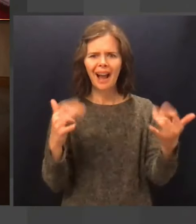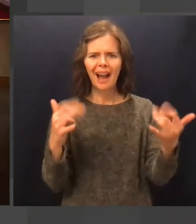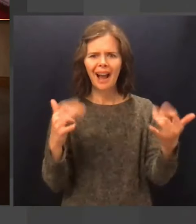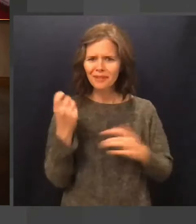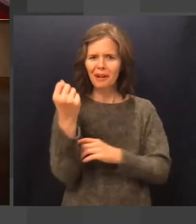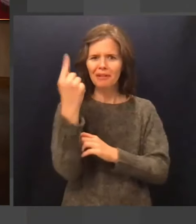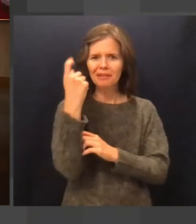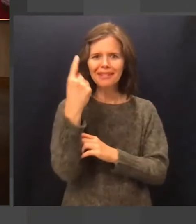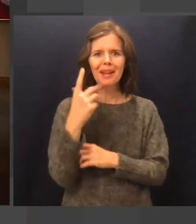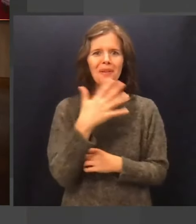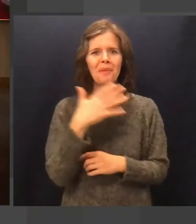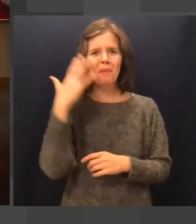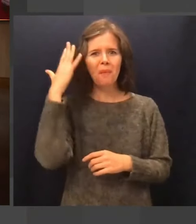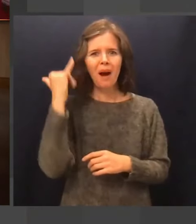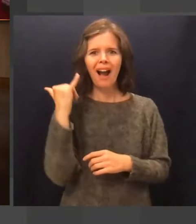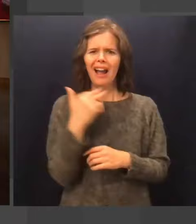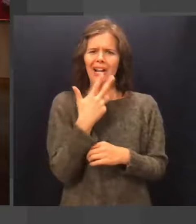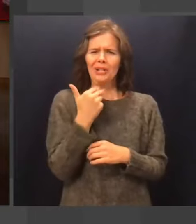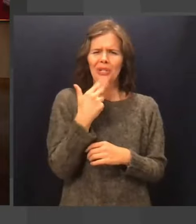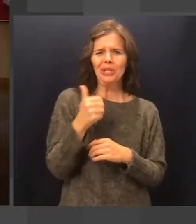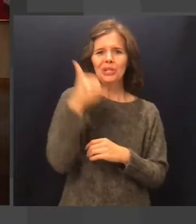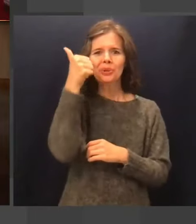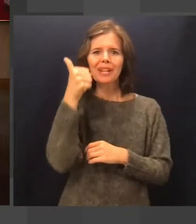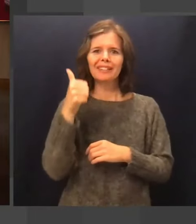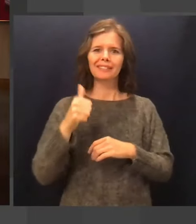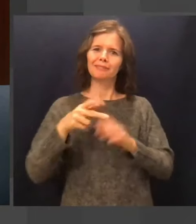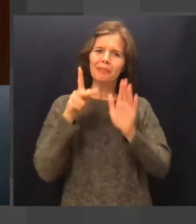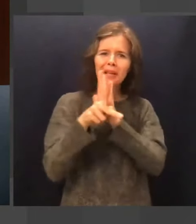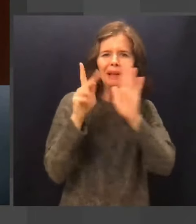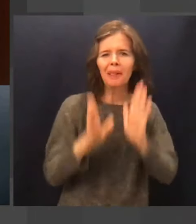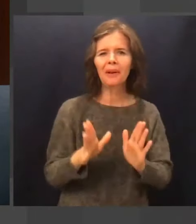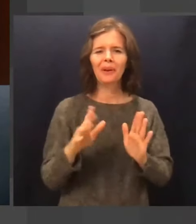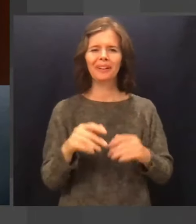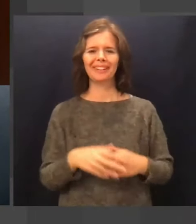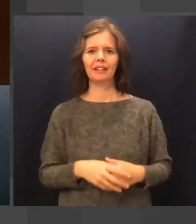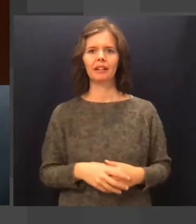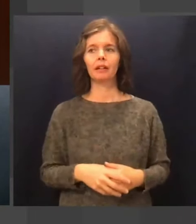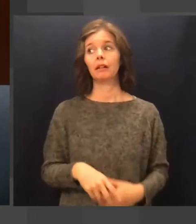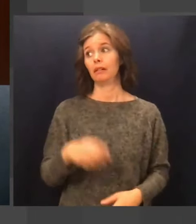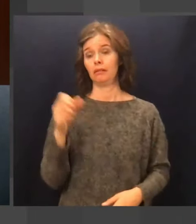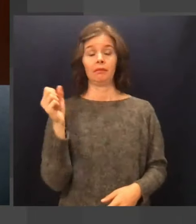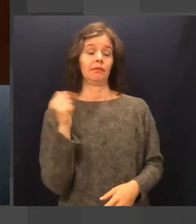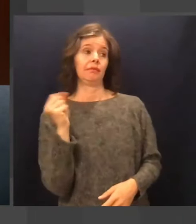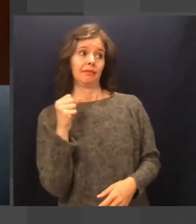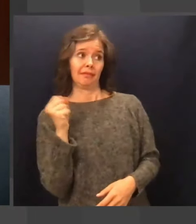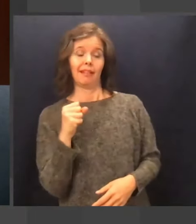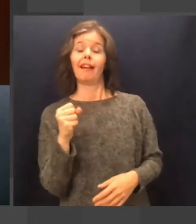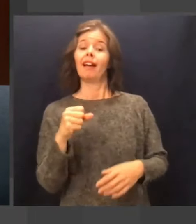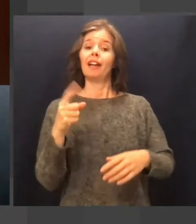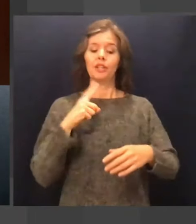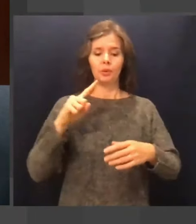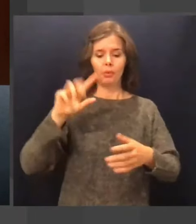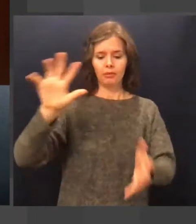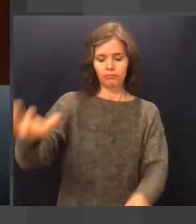AND NOW I SEE WHY YOU'RE CALLING THE CUTEST PREDATOR YOU'LL EVER MEET.